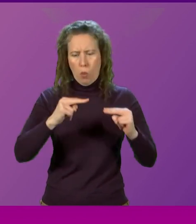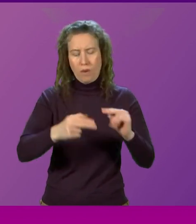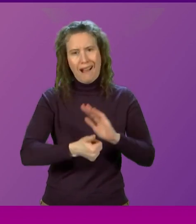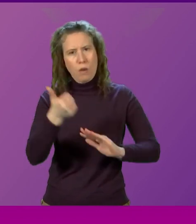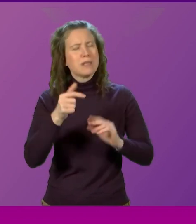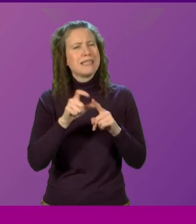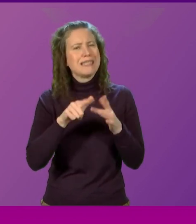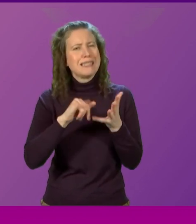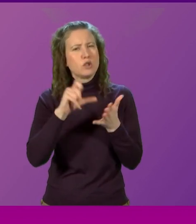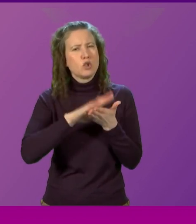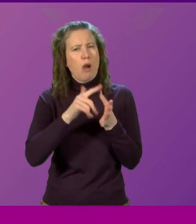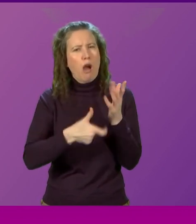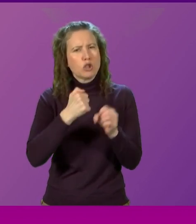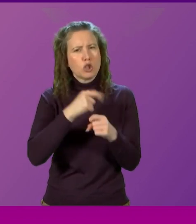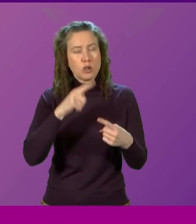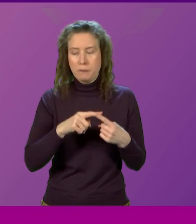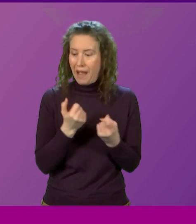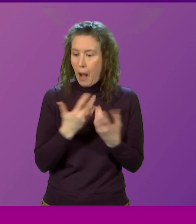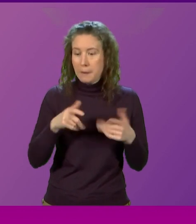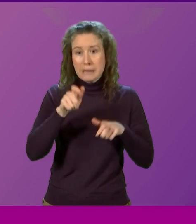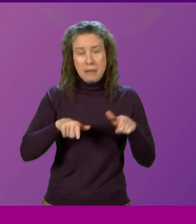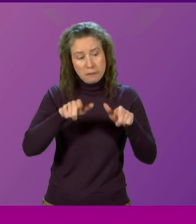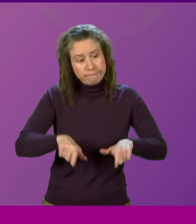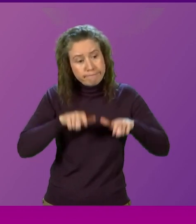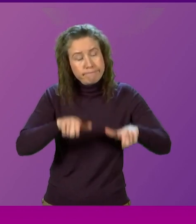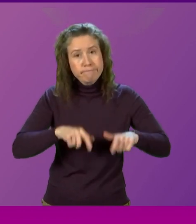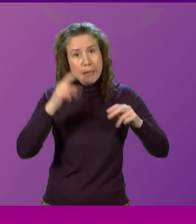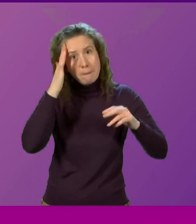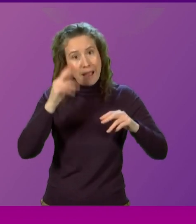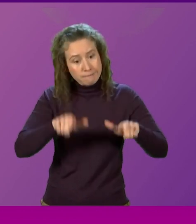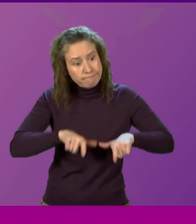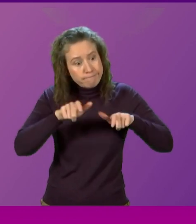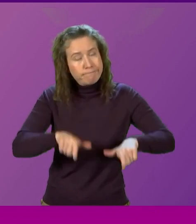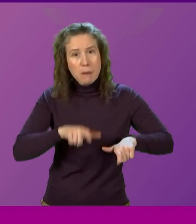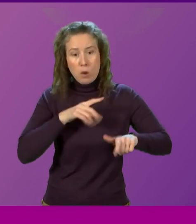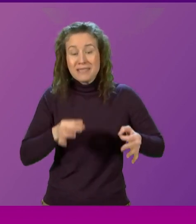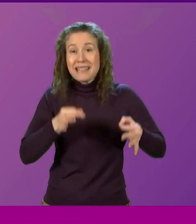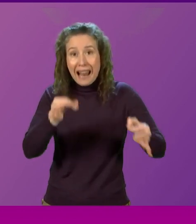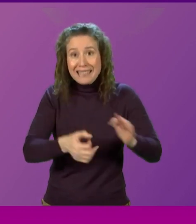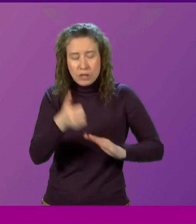The number of beds that are occupied because of delayed discharge is also at its worst-ever